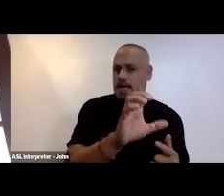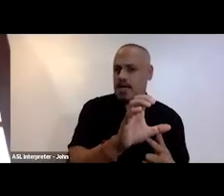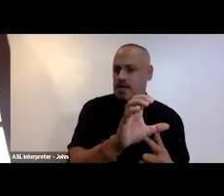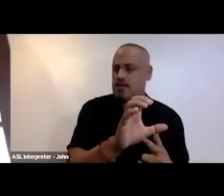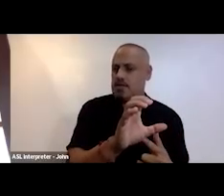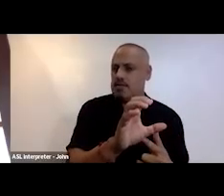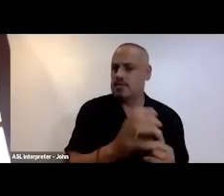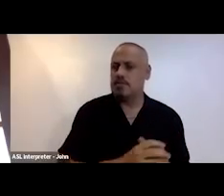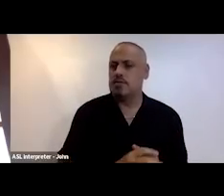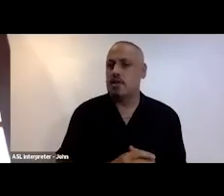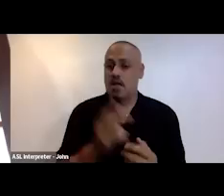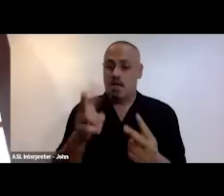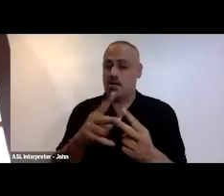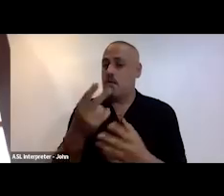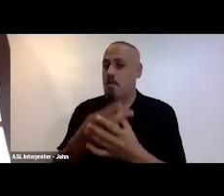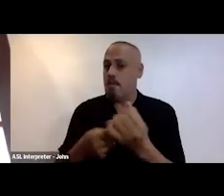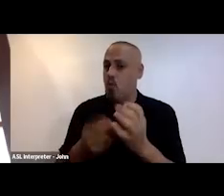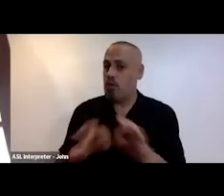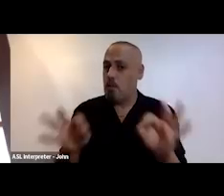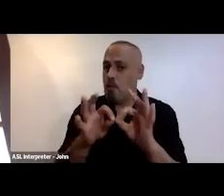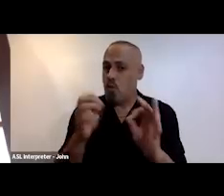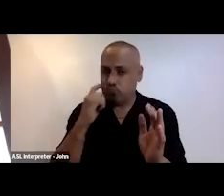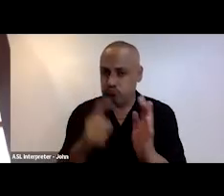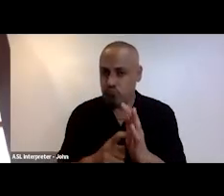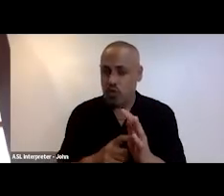So in both of these cases, important to know that these changes in mood